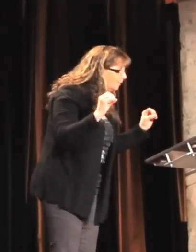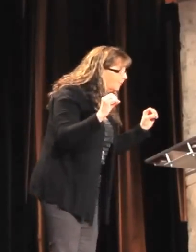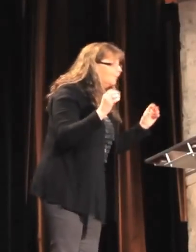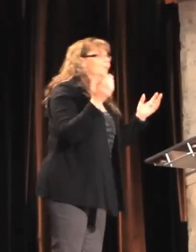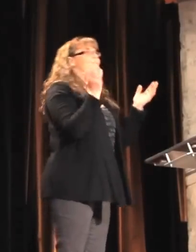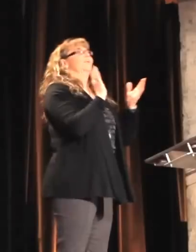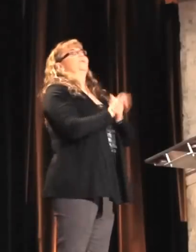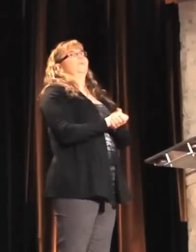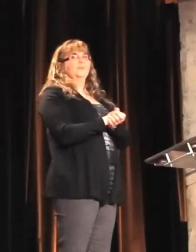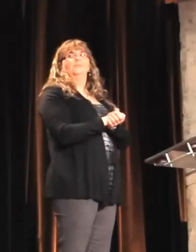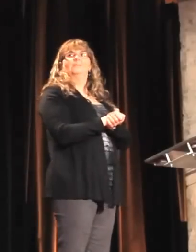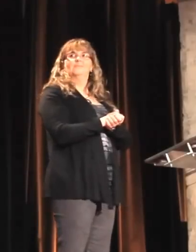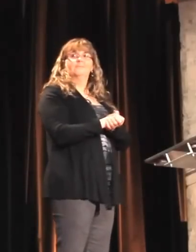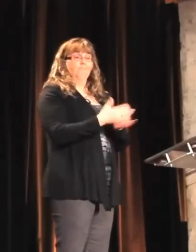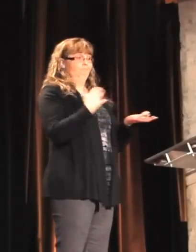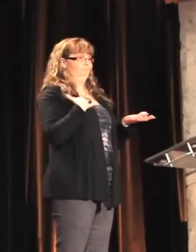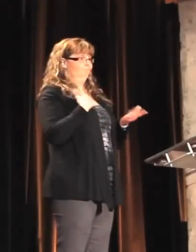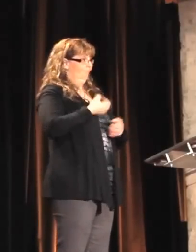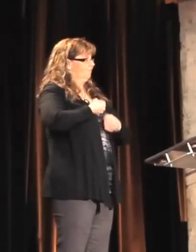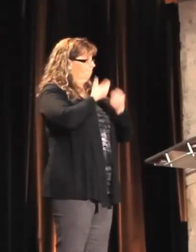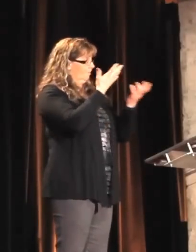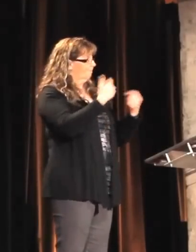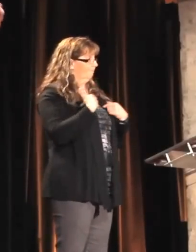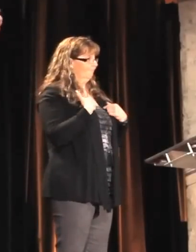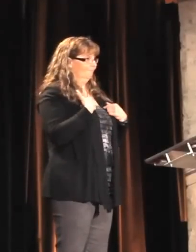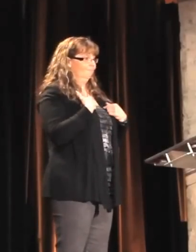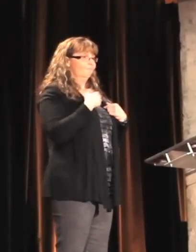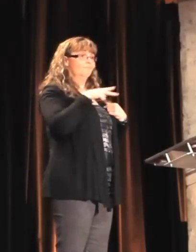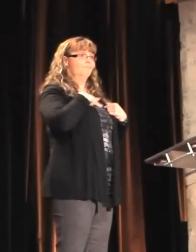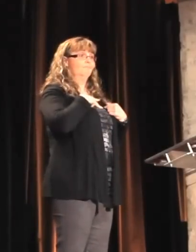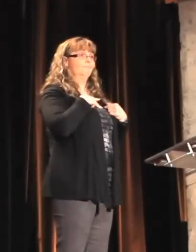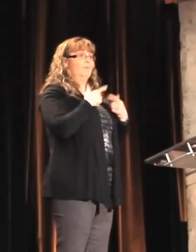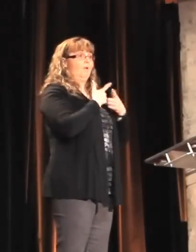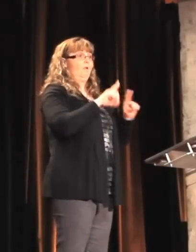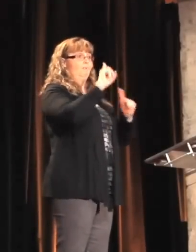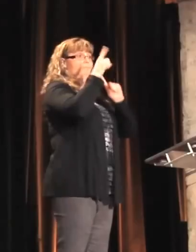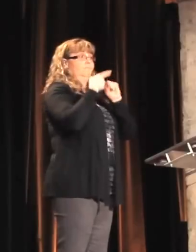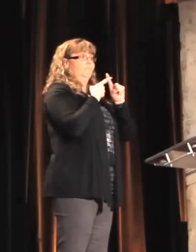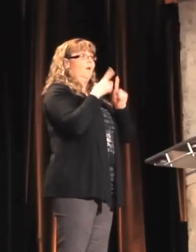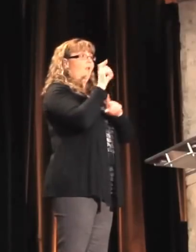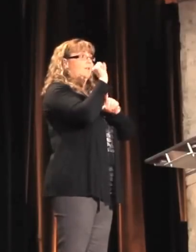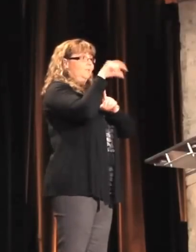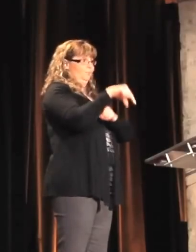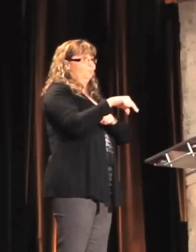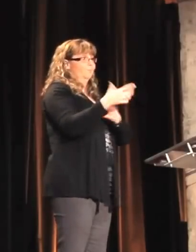And yet, Lina is fluent in her first language, the Quebec Sign Language.